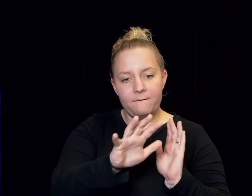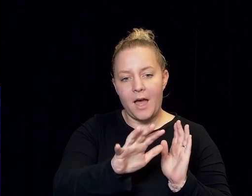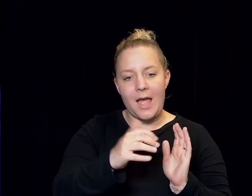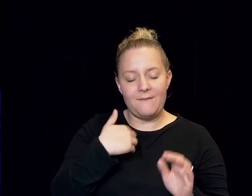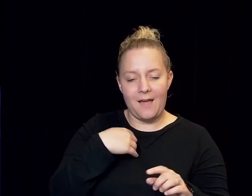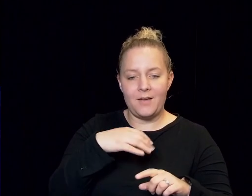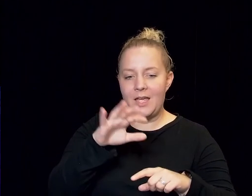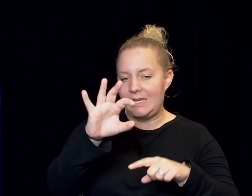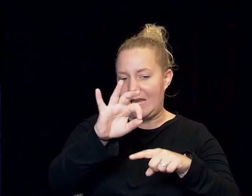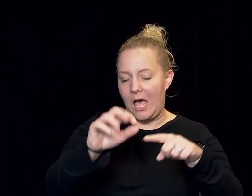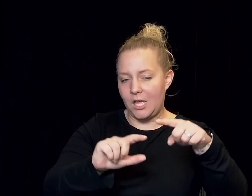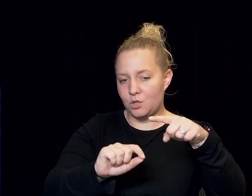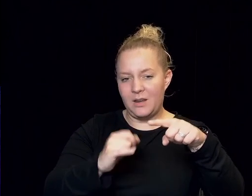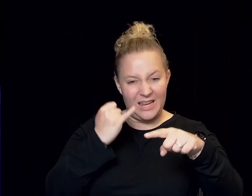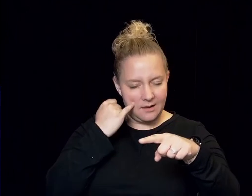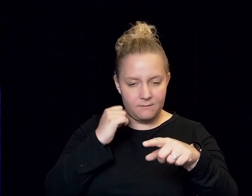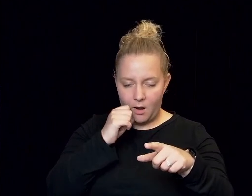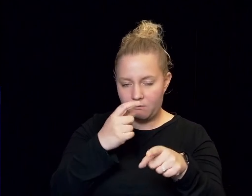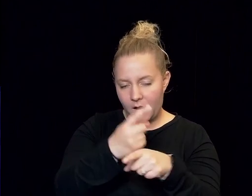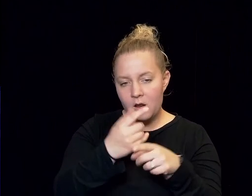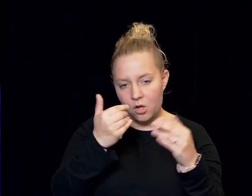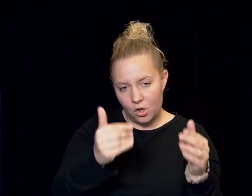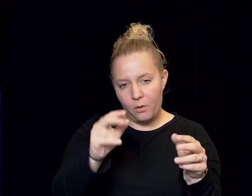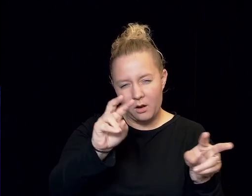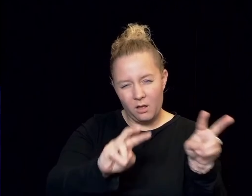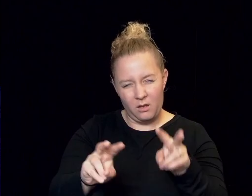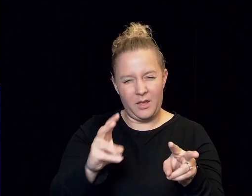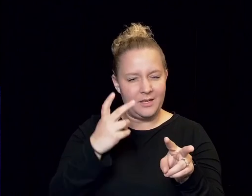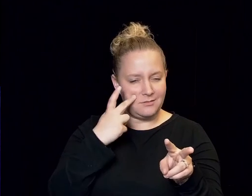If you got that incorrect, go ahead and look through my work to see maybe where we went wrong.